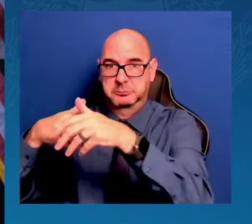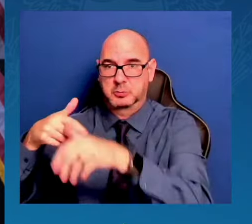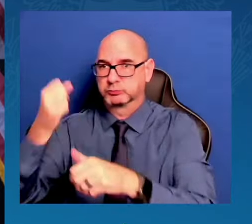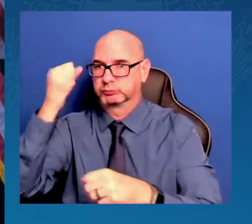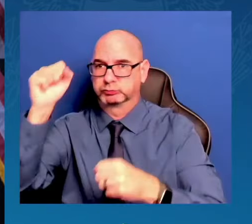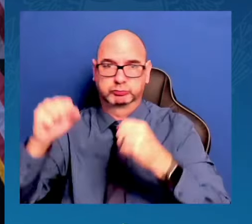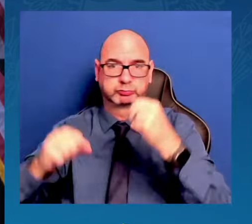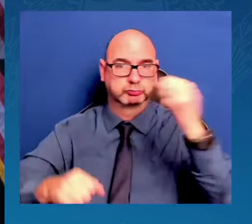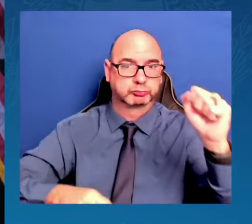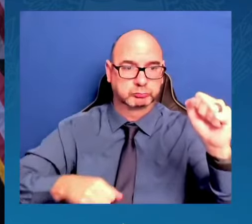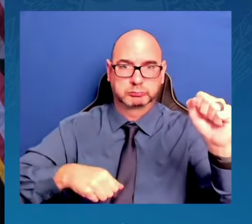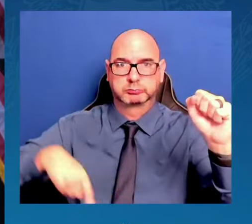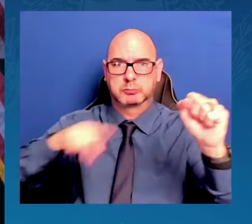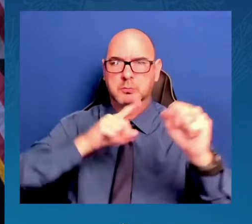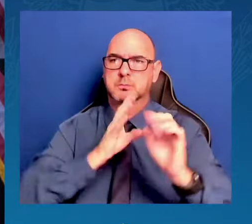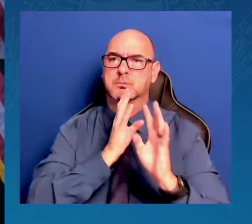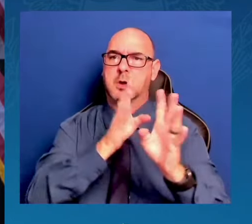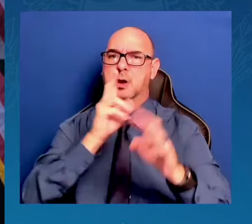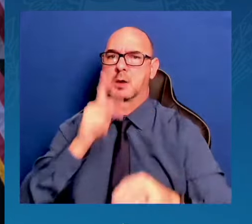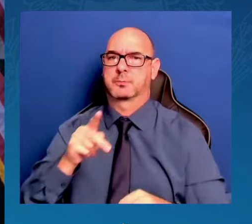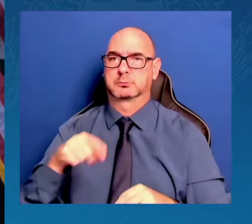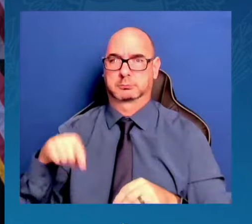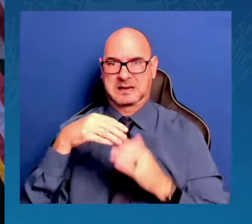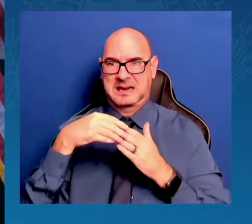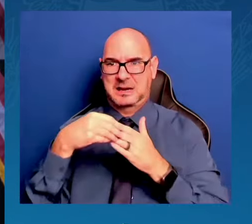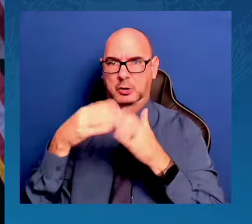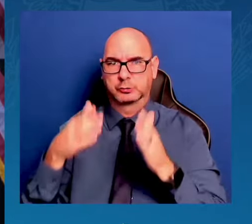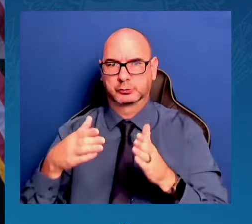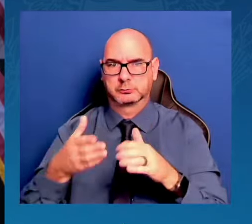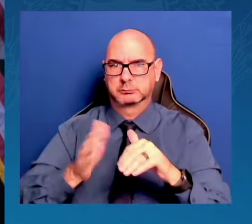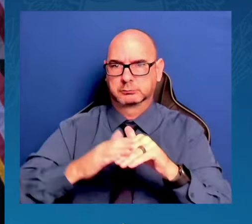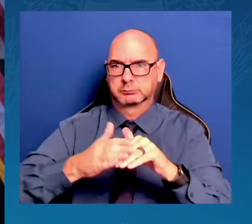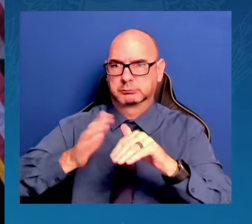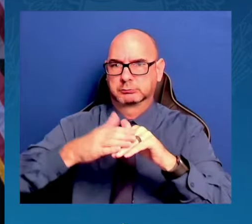which then advanced the cause of freedom and liberty.